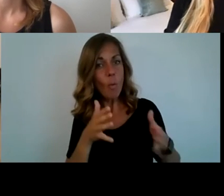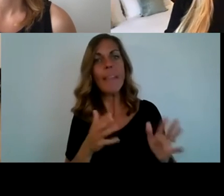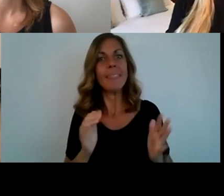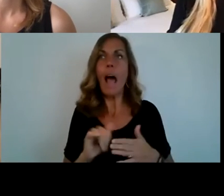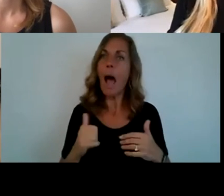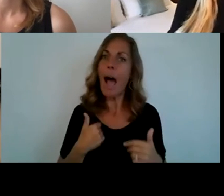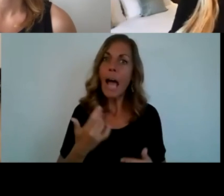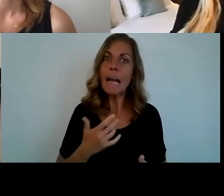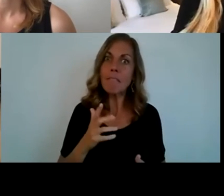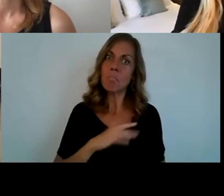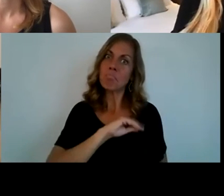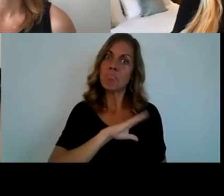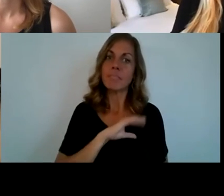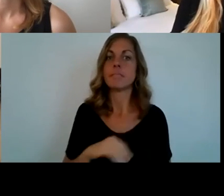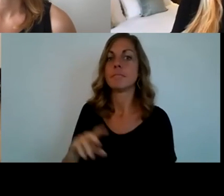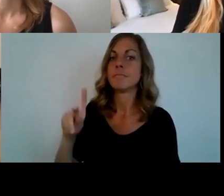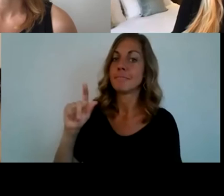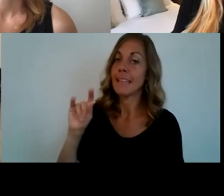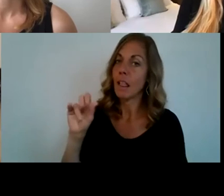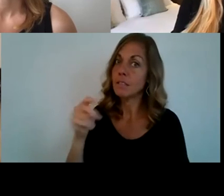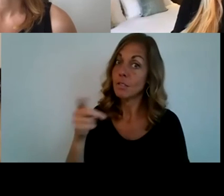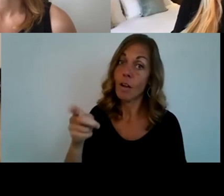good. This is one of my favorite things. We talk